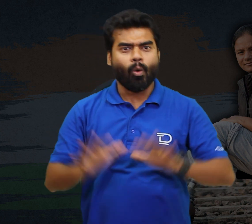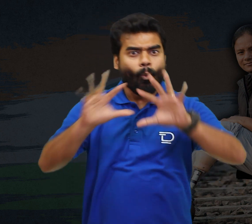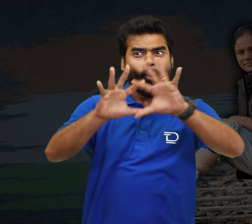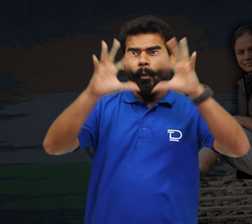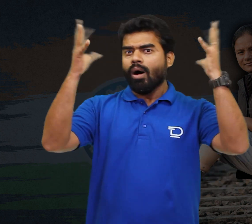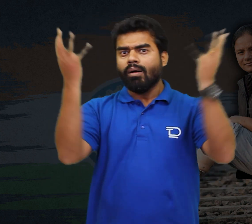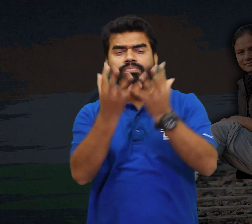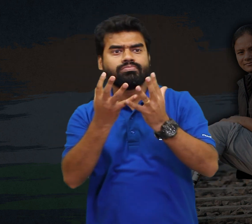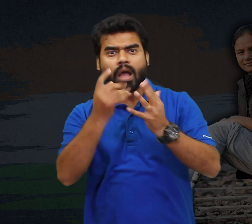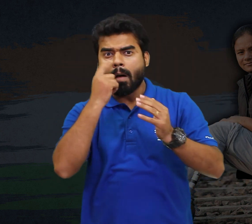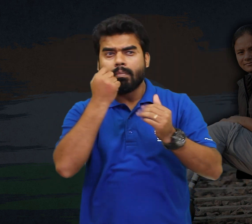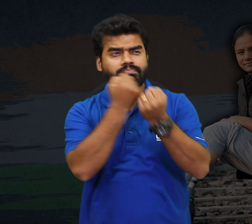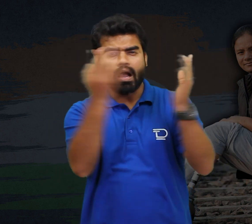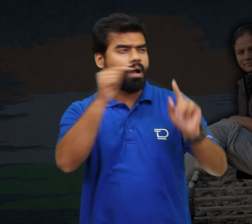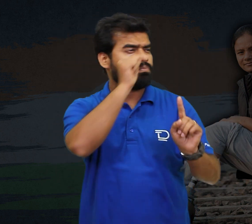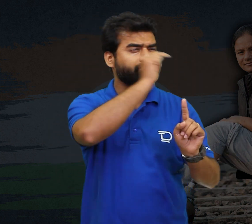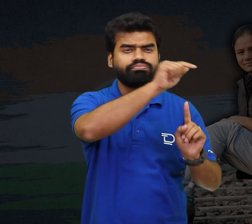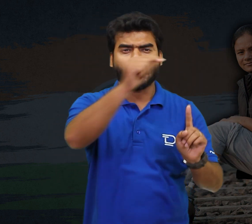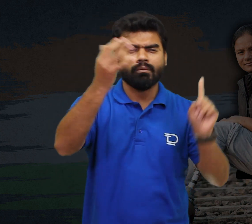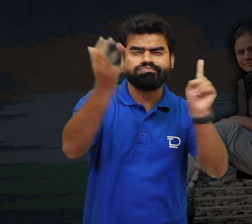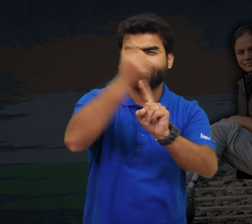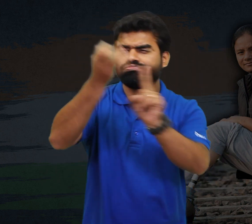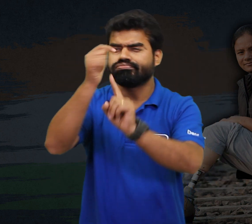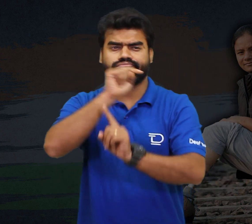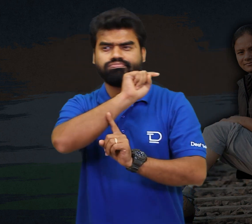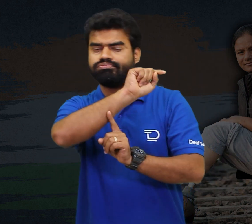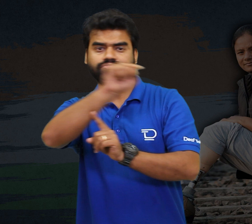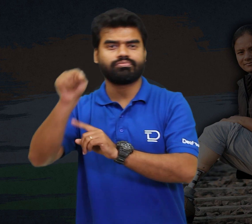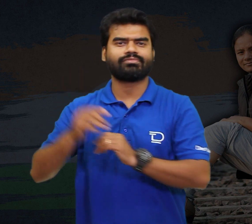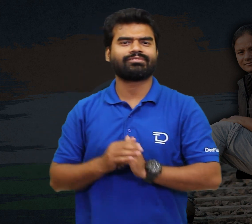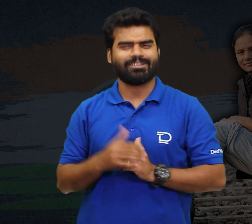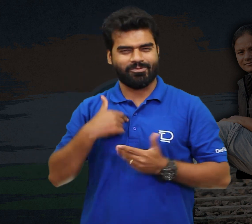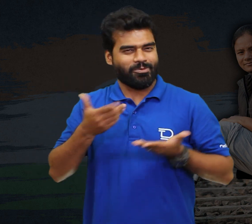There are many women who are achieving in the world